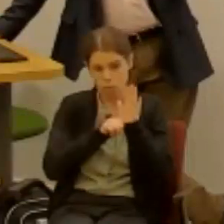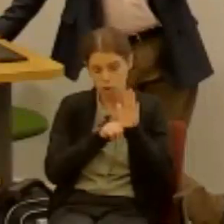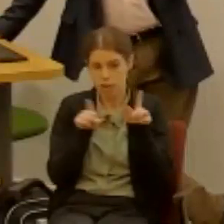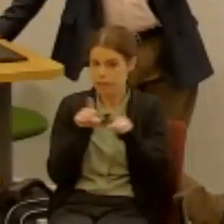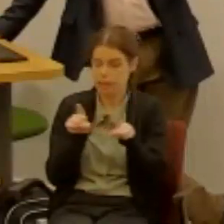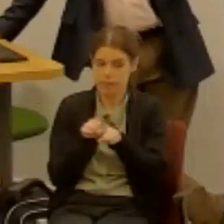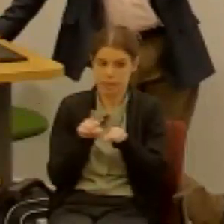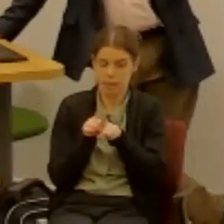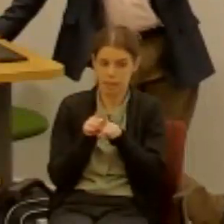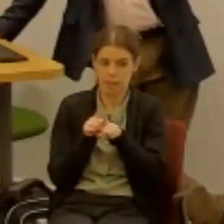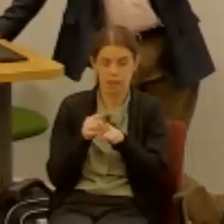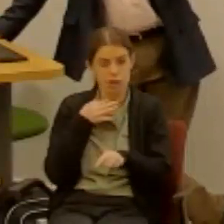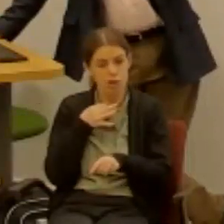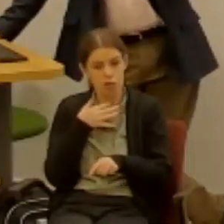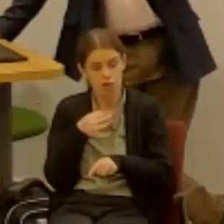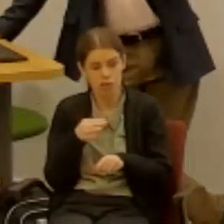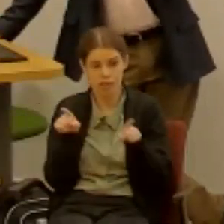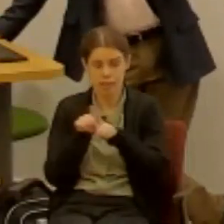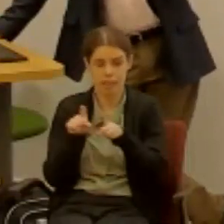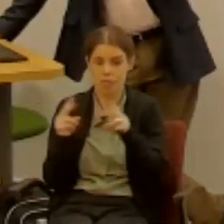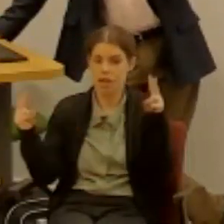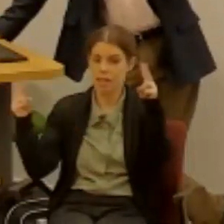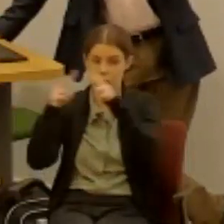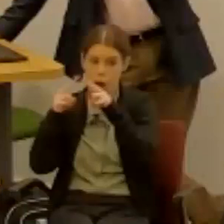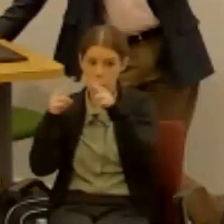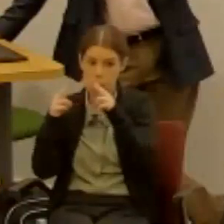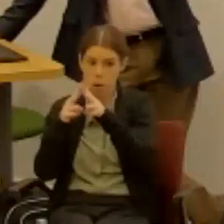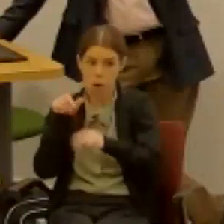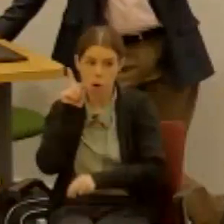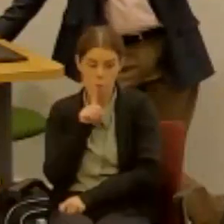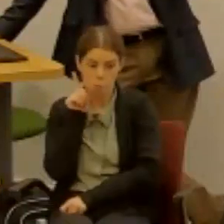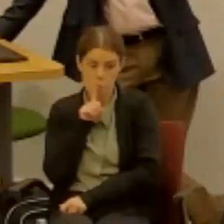the rules of the same risk of concussions about double in women as men.